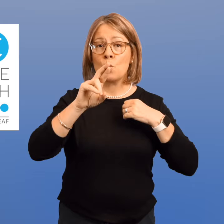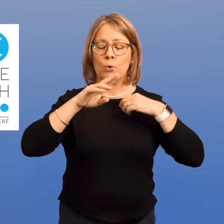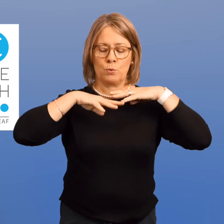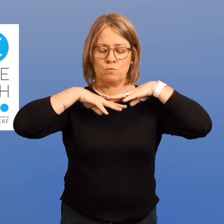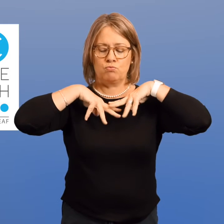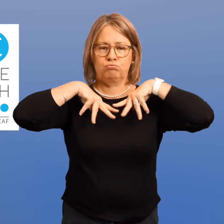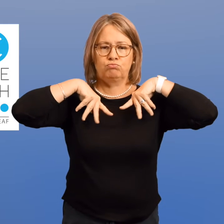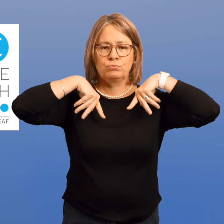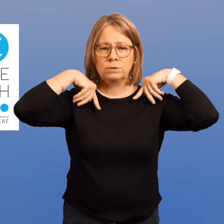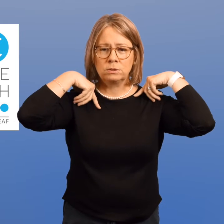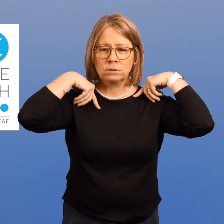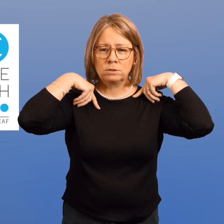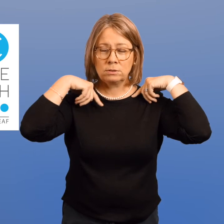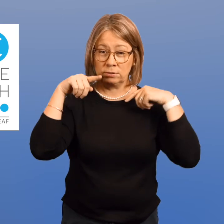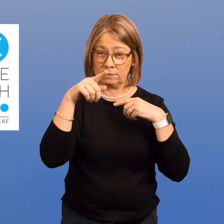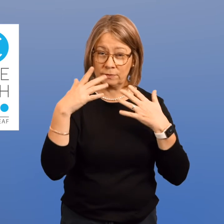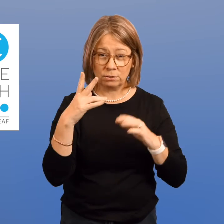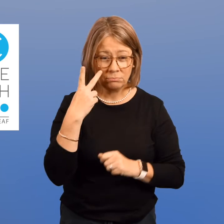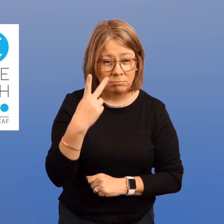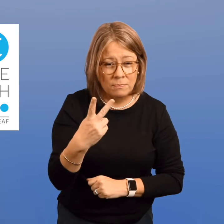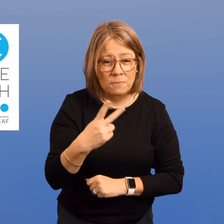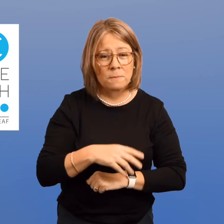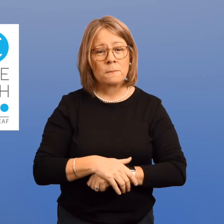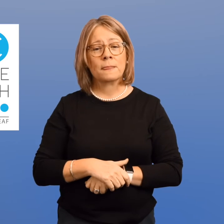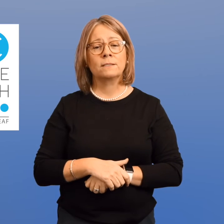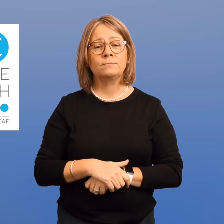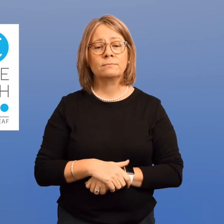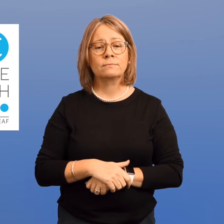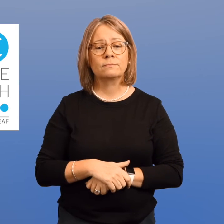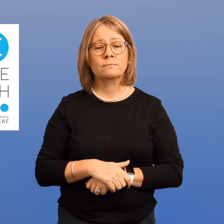Or perhaps a collar? Have you seen that image around?